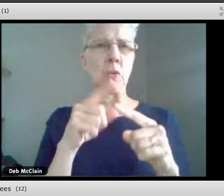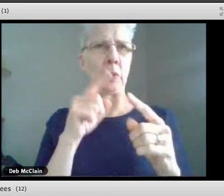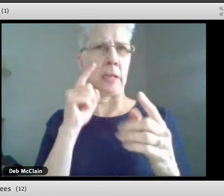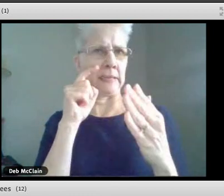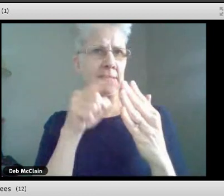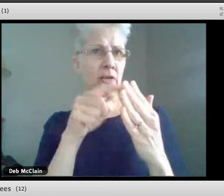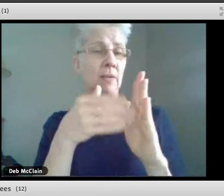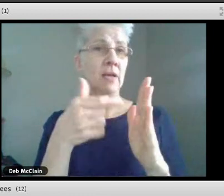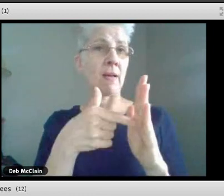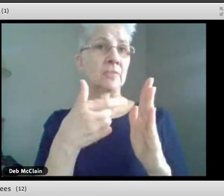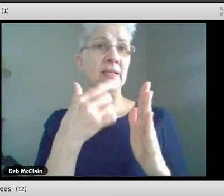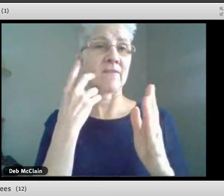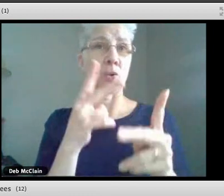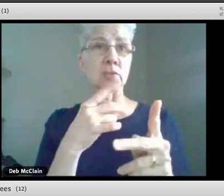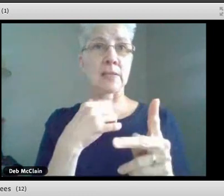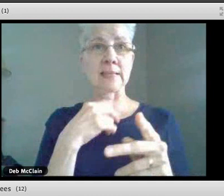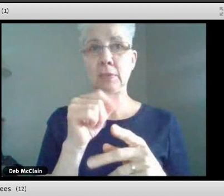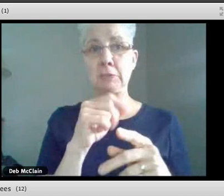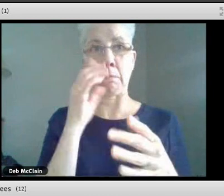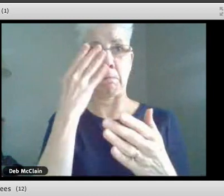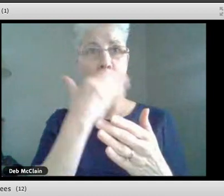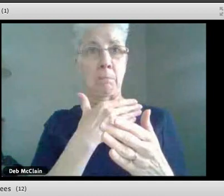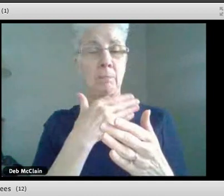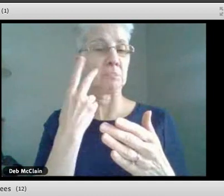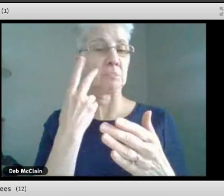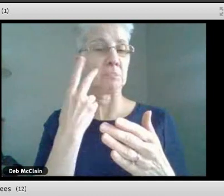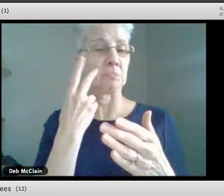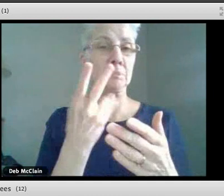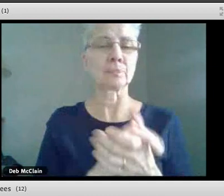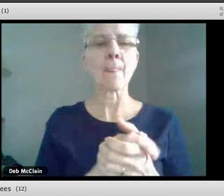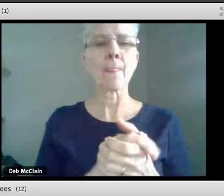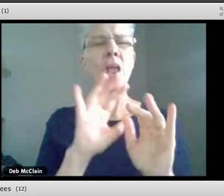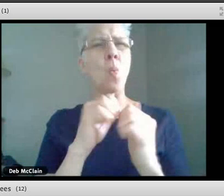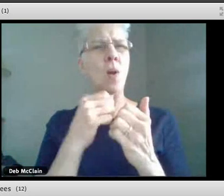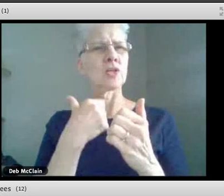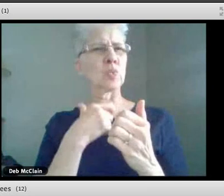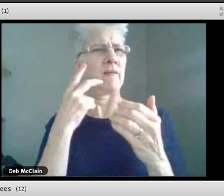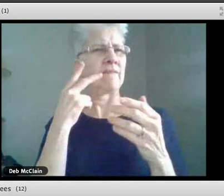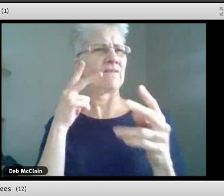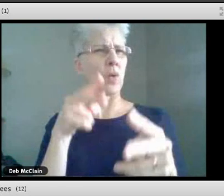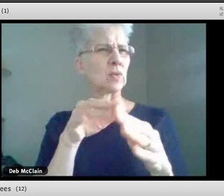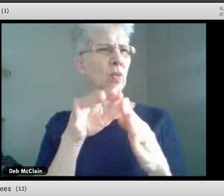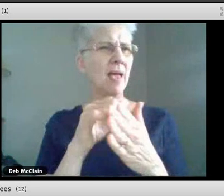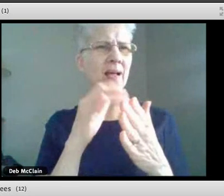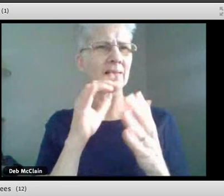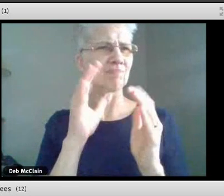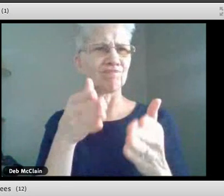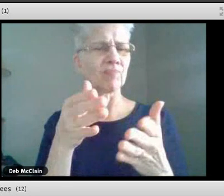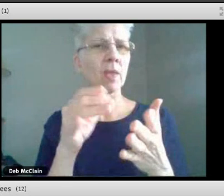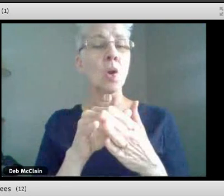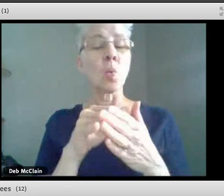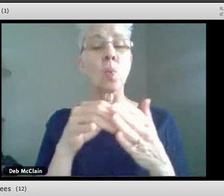when somebody has a disability. So why should we focus on it in libraries? Well, we kind of have a guiding principle here,